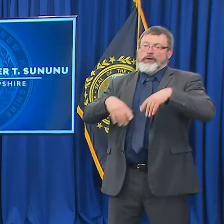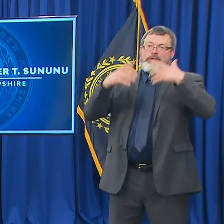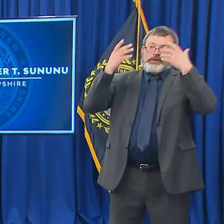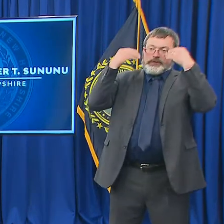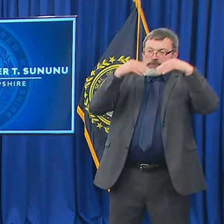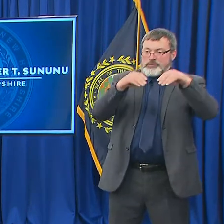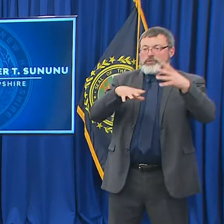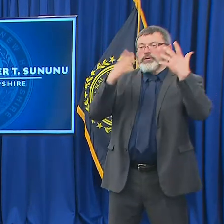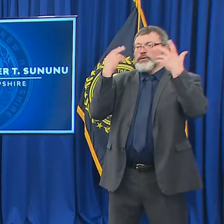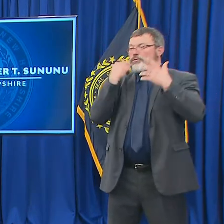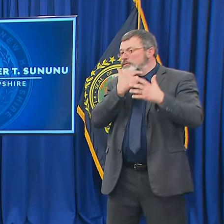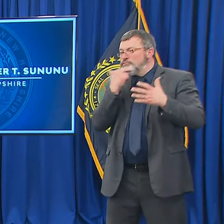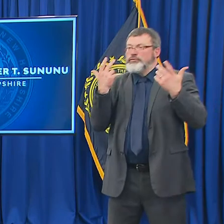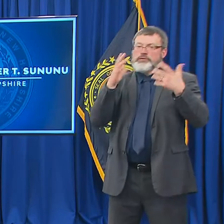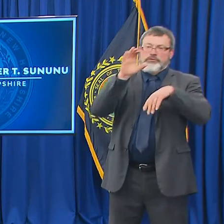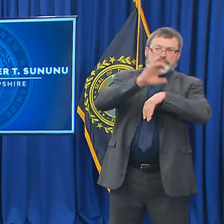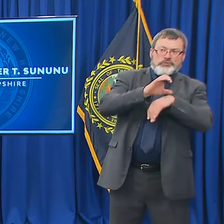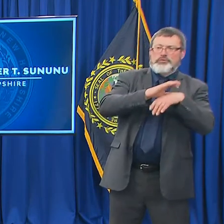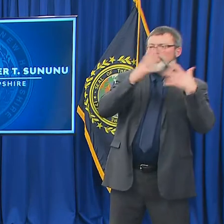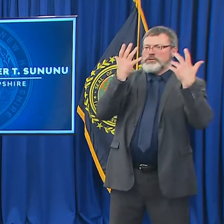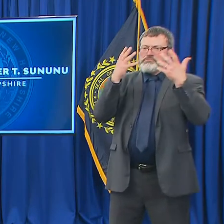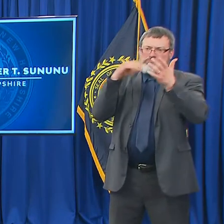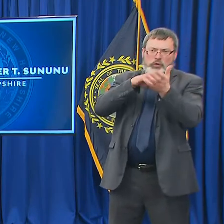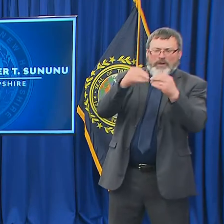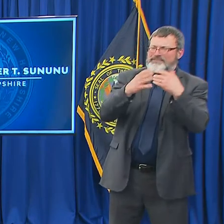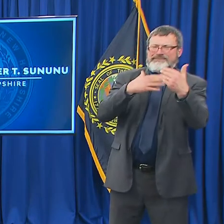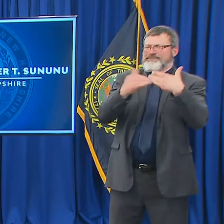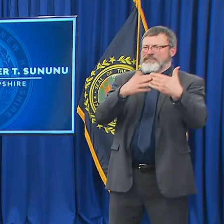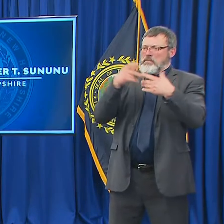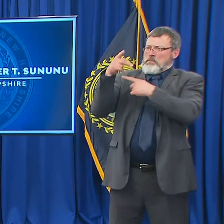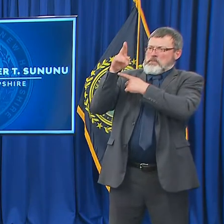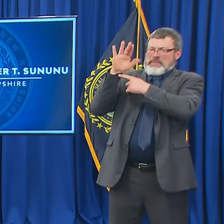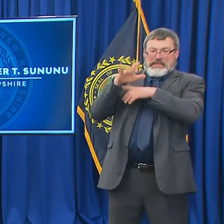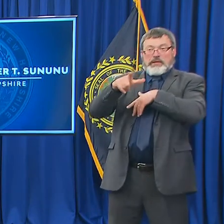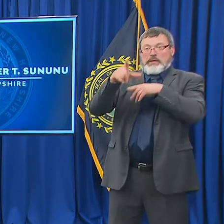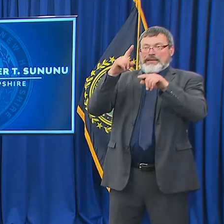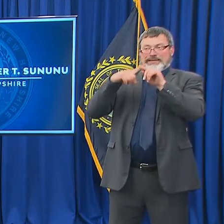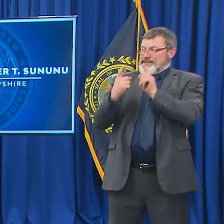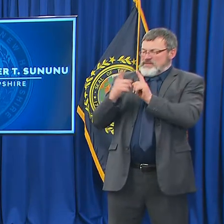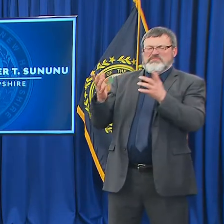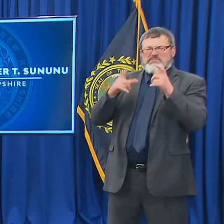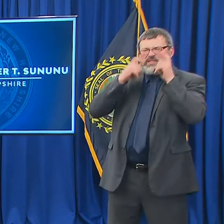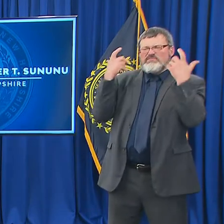are the current funding resources that will be gone For example, will there be testing